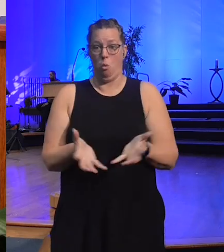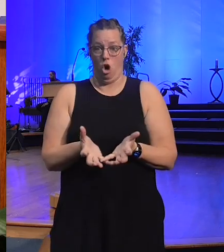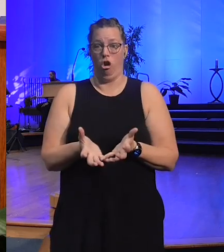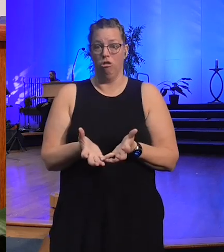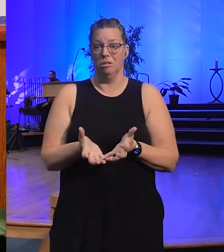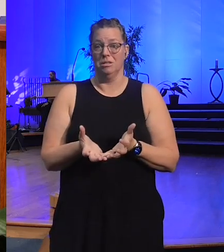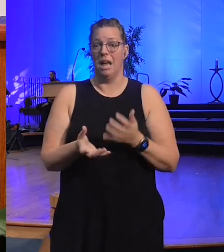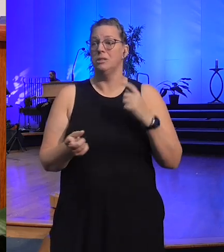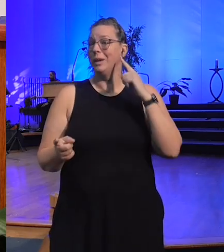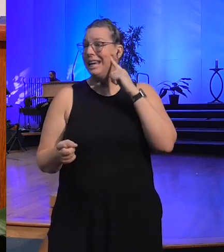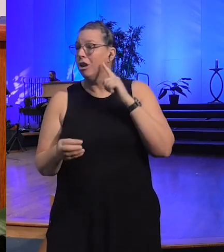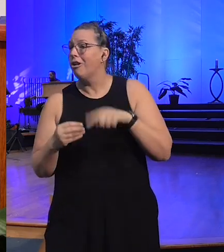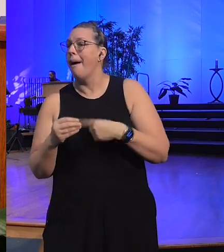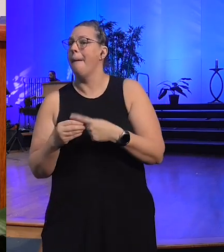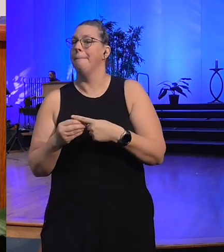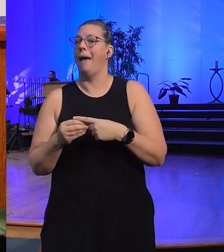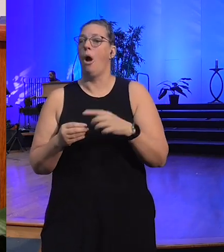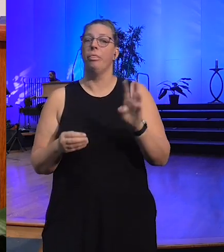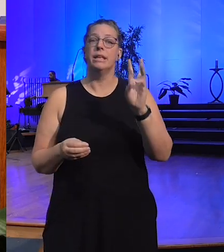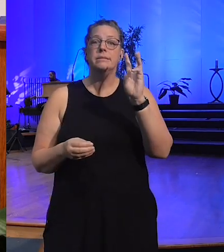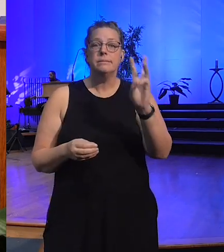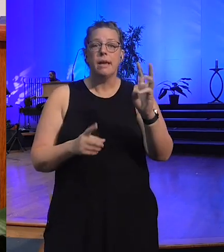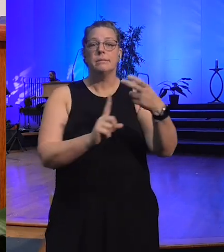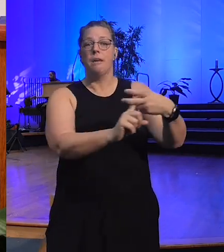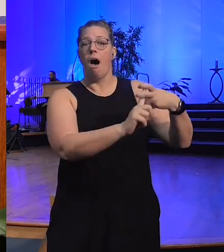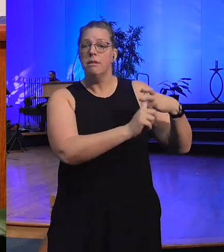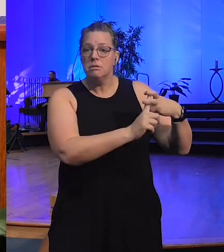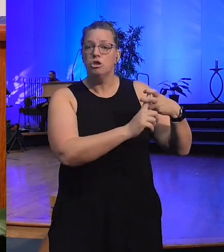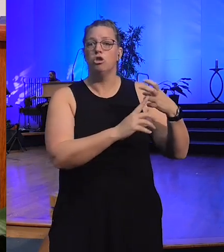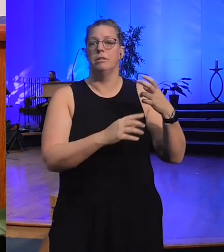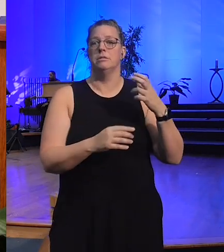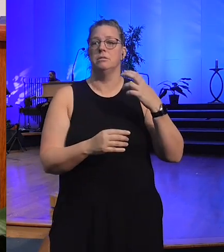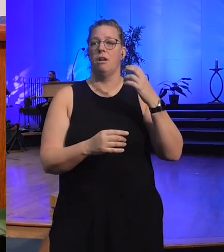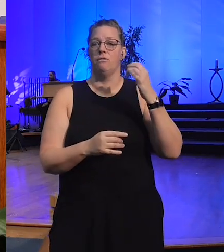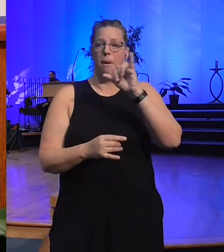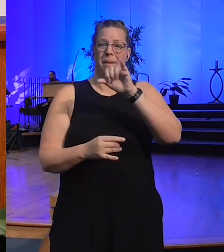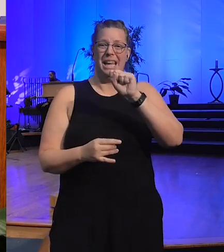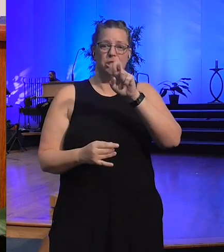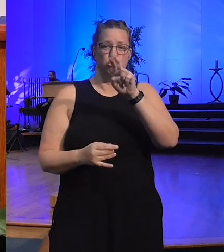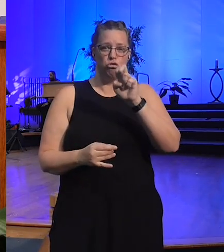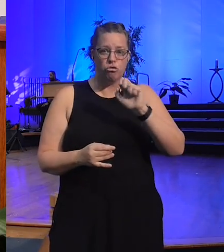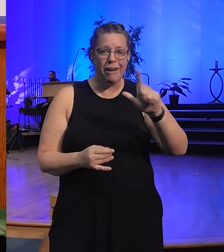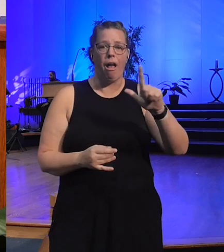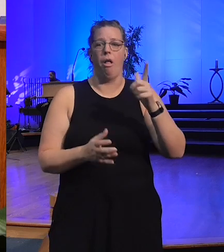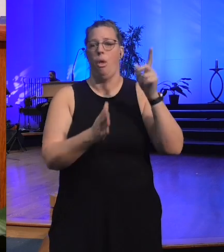um six hostages taken from Israel on October 7th that were murdered one of them an American